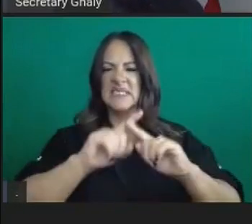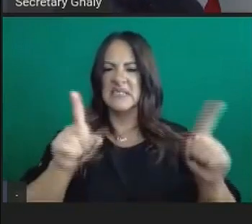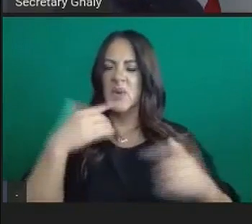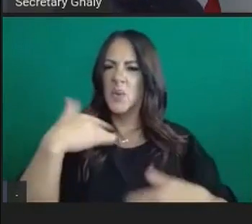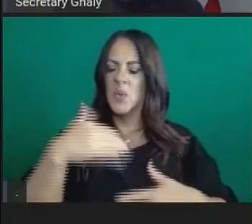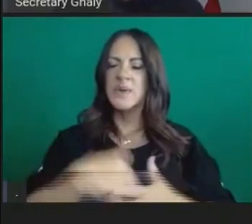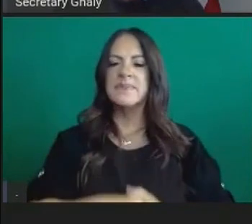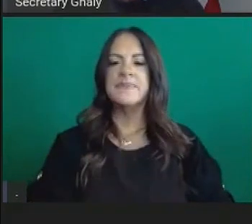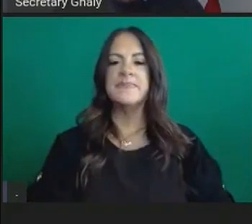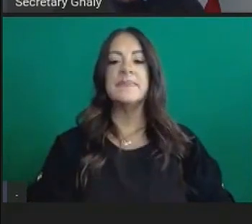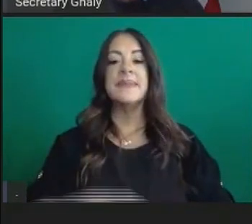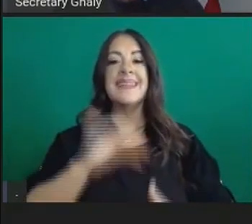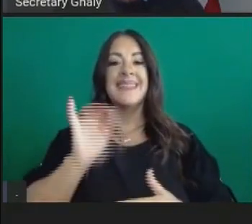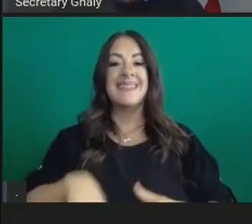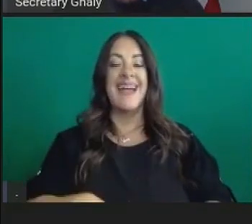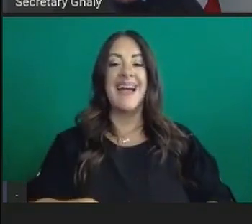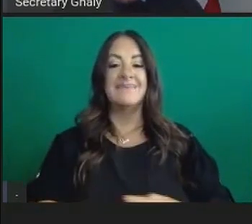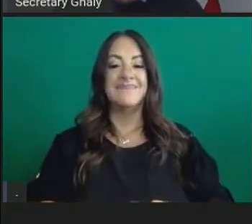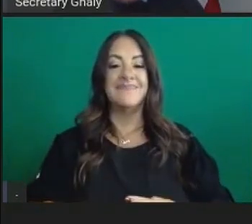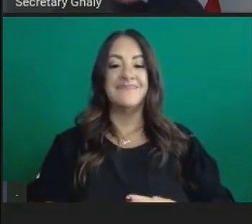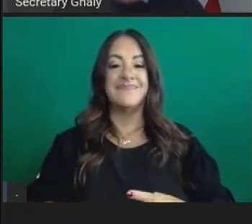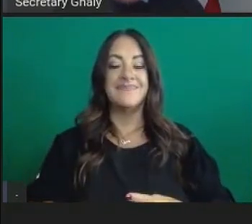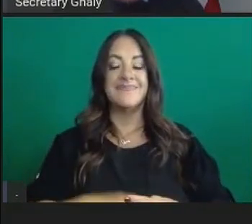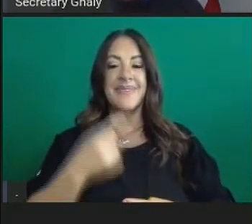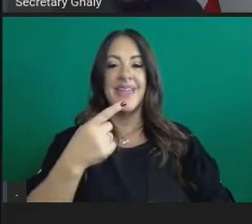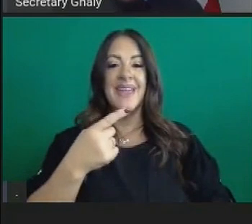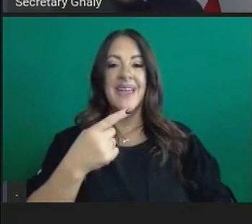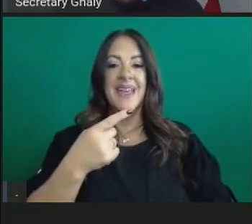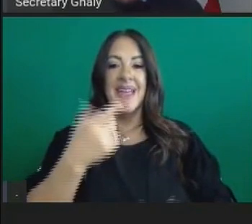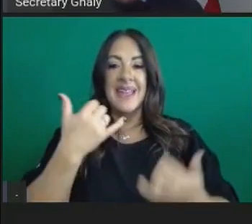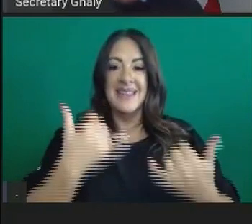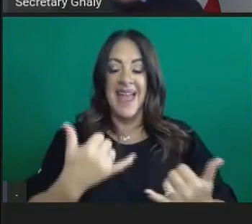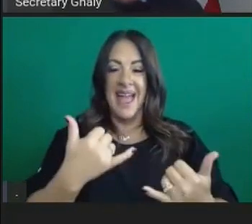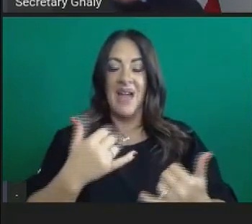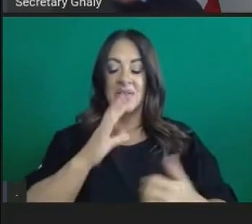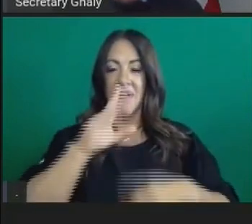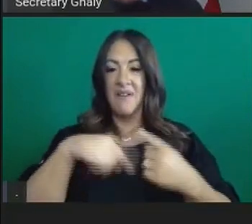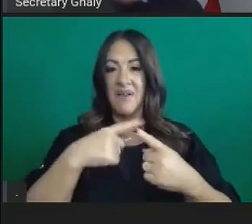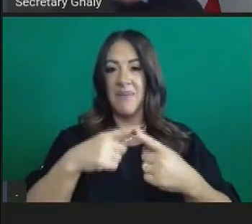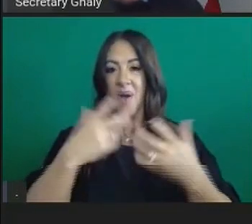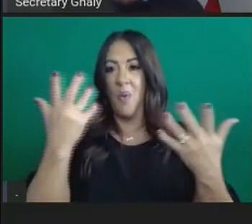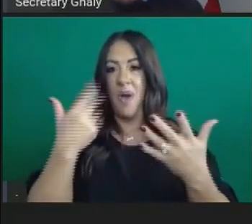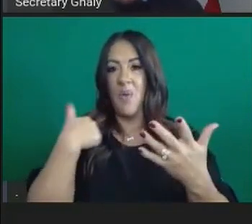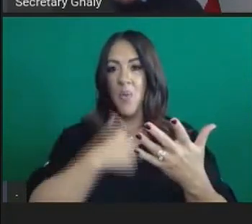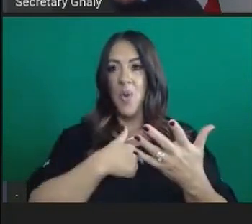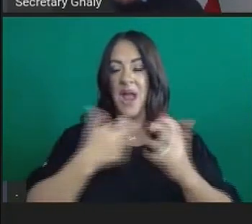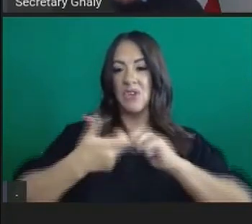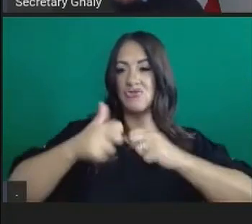TIMES. NEXT SLIDE.